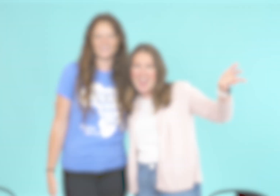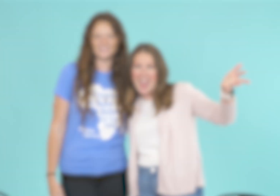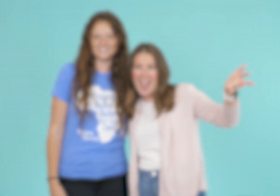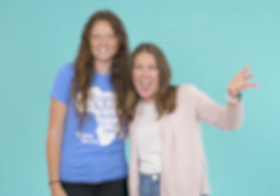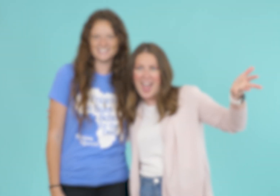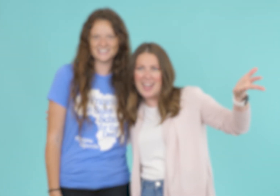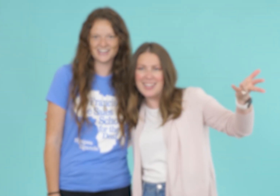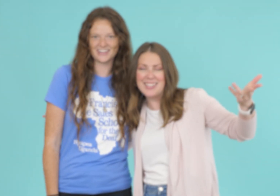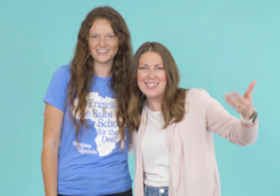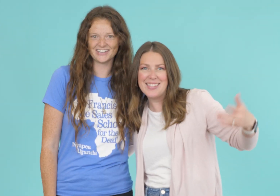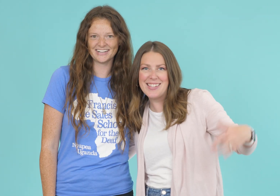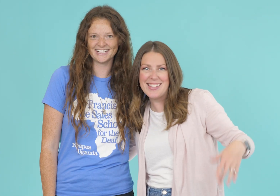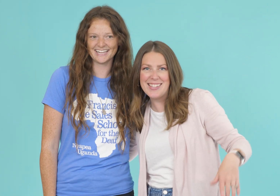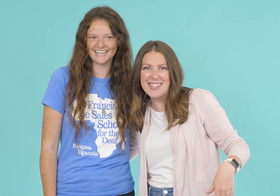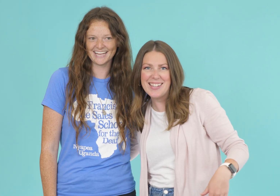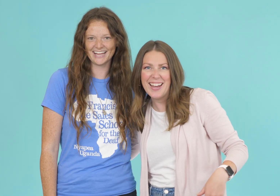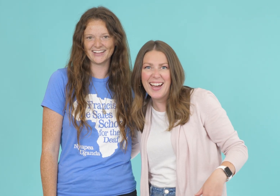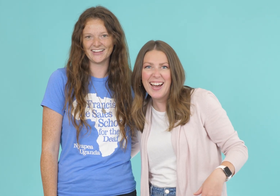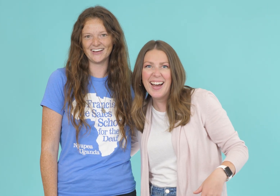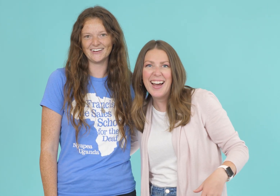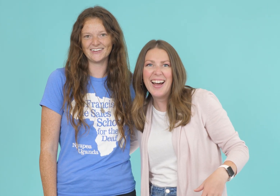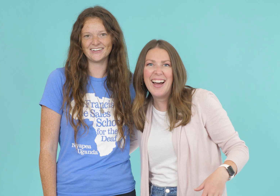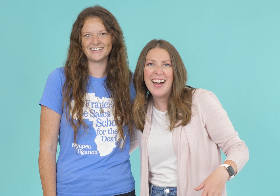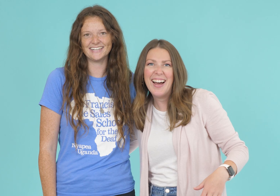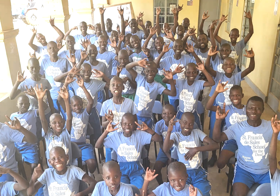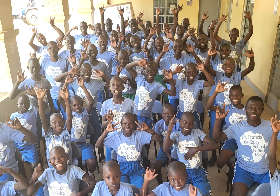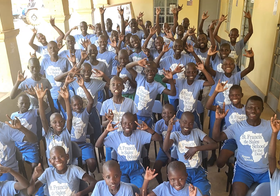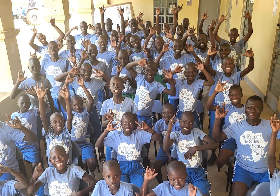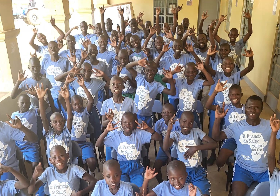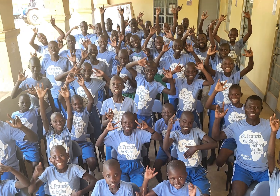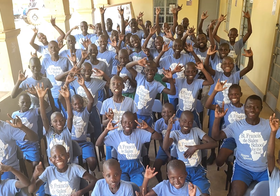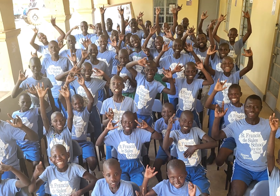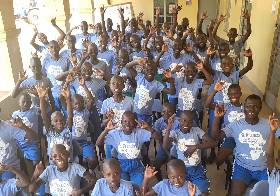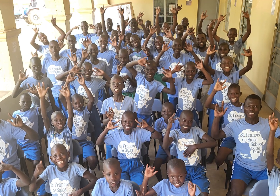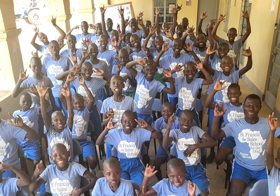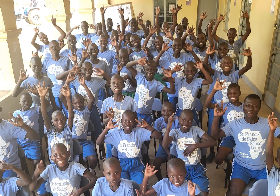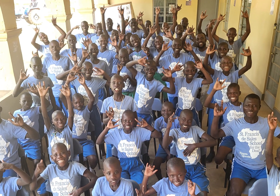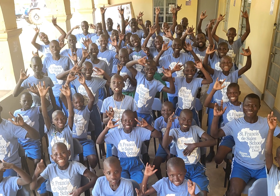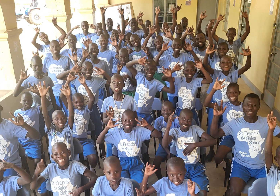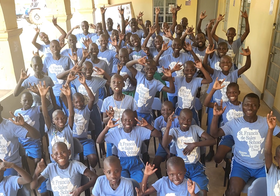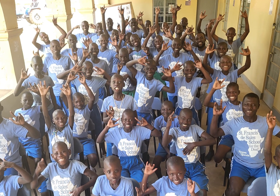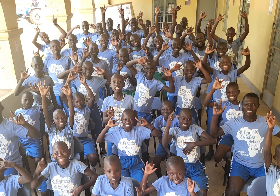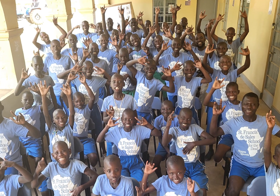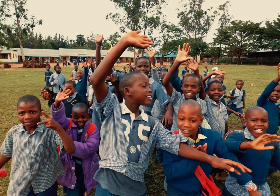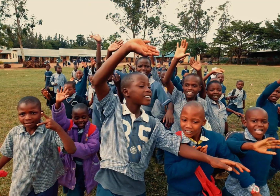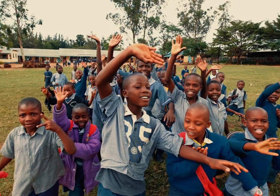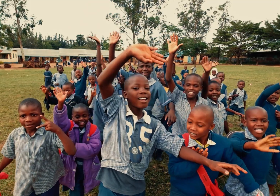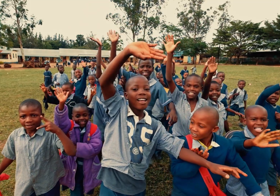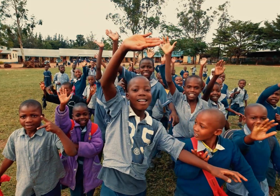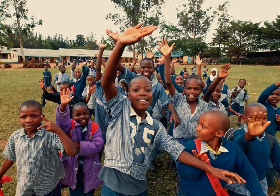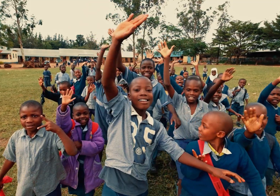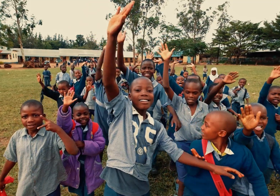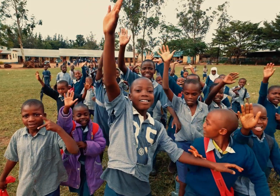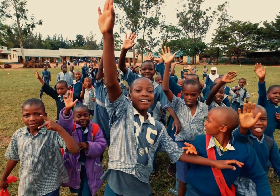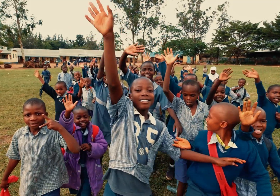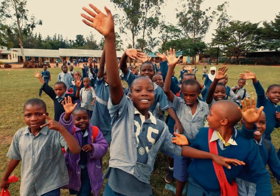I am joined by Rannah the founder of St Francis de Sales School for the Deaf in Uganda. She shares the school's mission